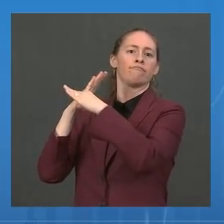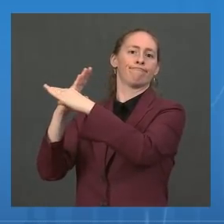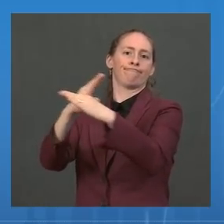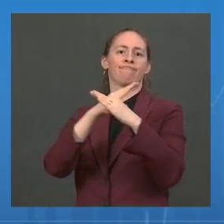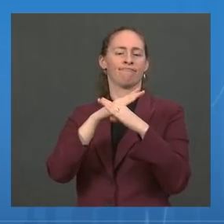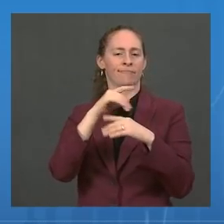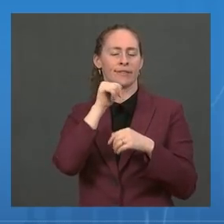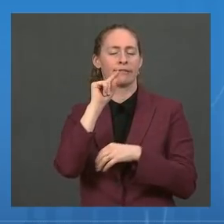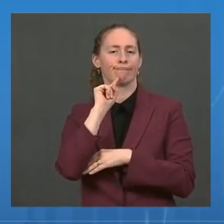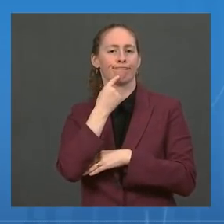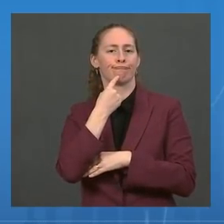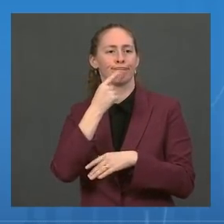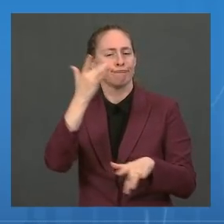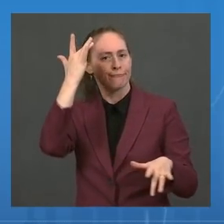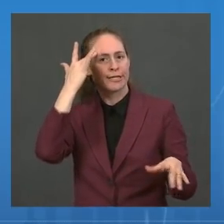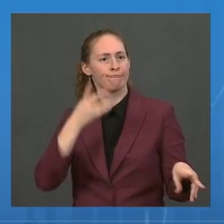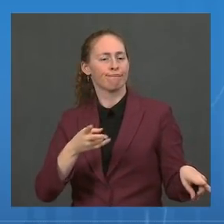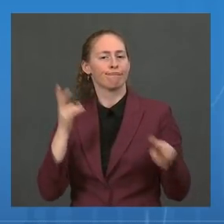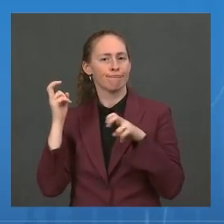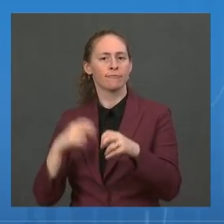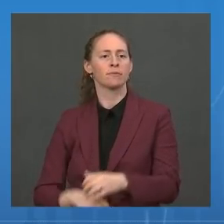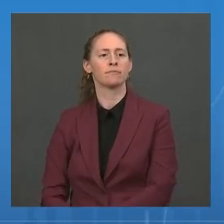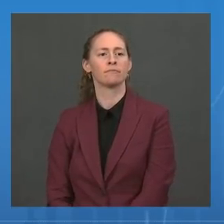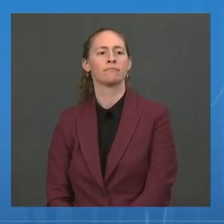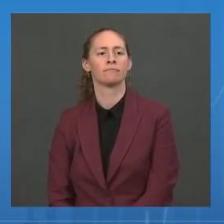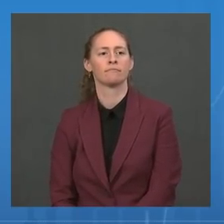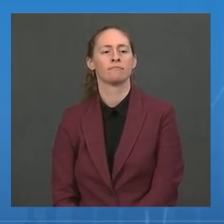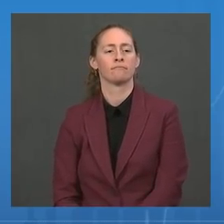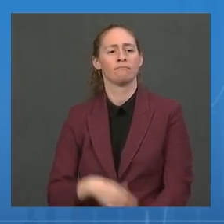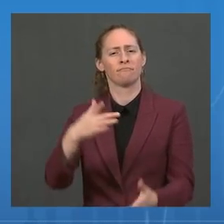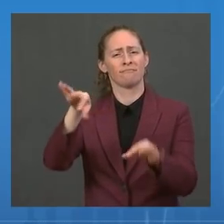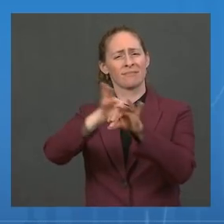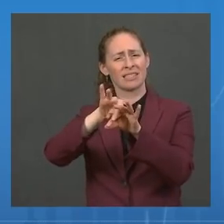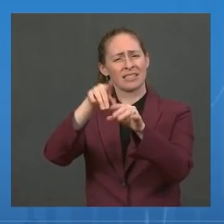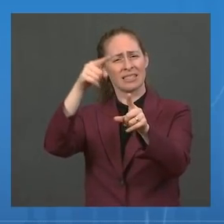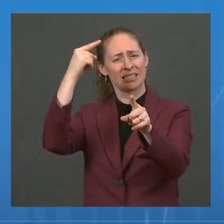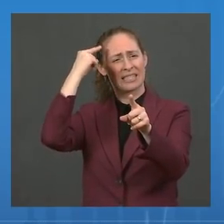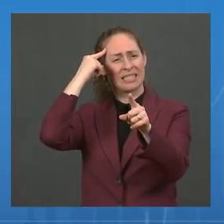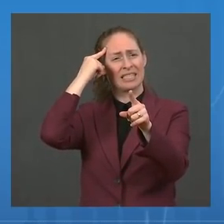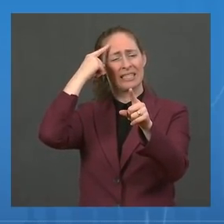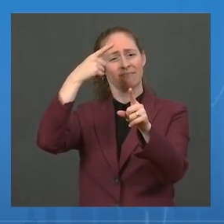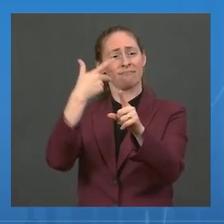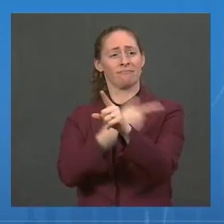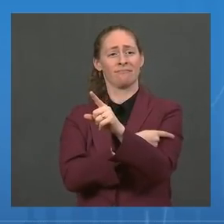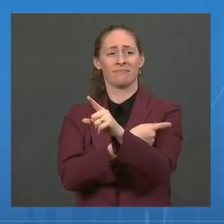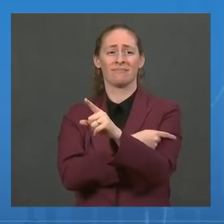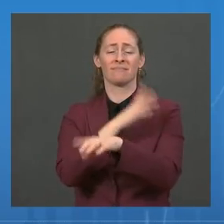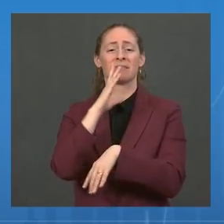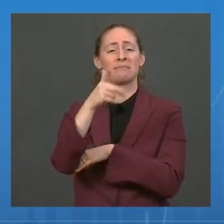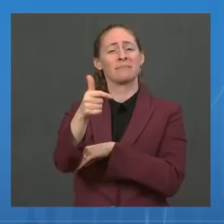to remember that vaccination, as we've talked about today, remains far and away our best tool against COVID-19.